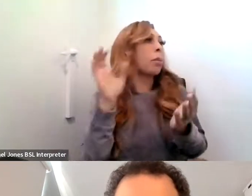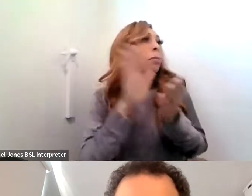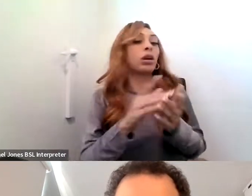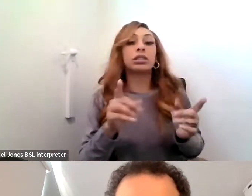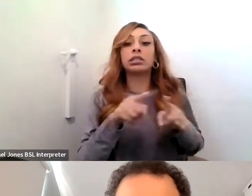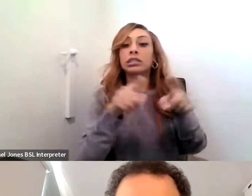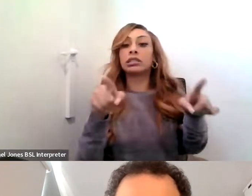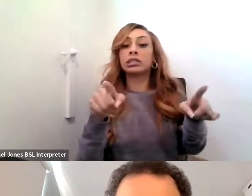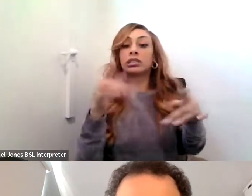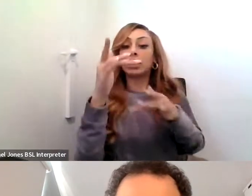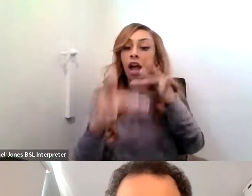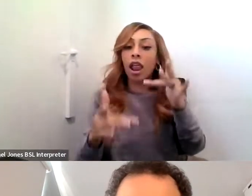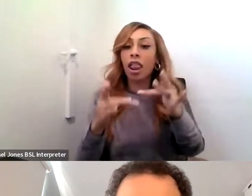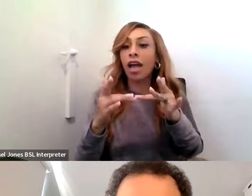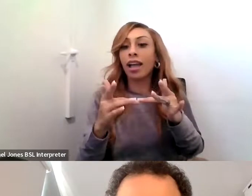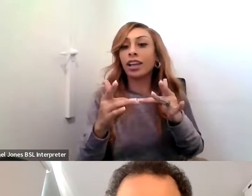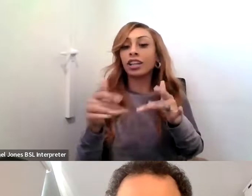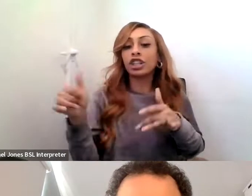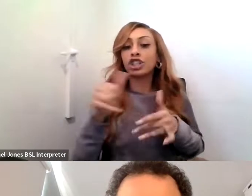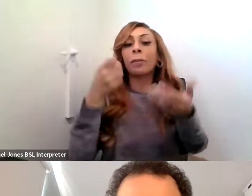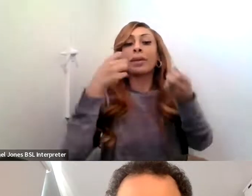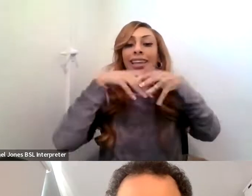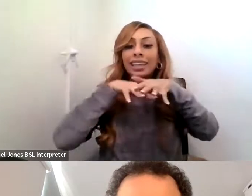but it should integrate audiences as well.